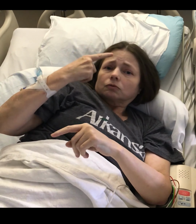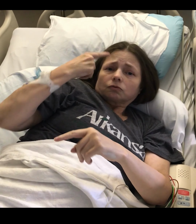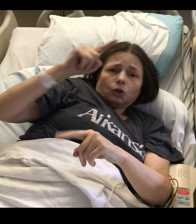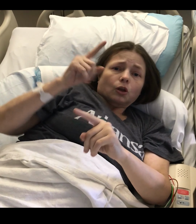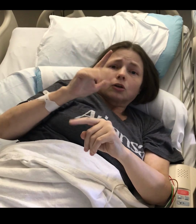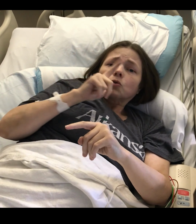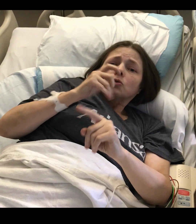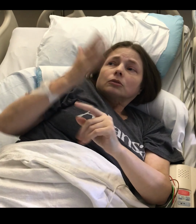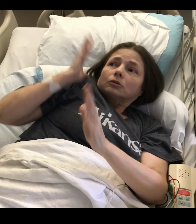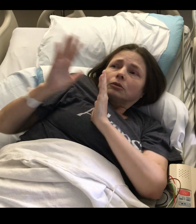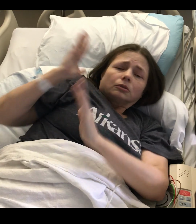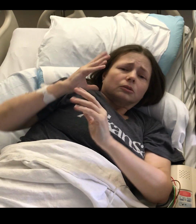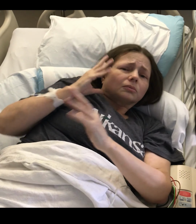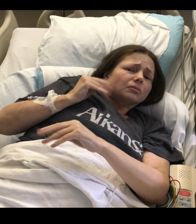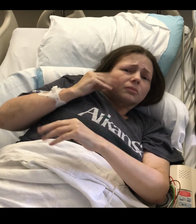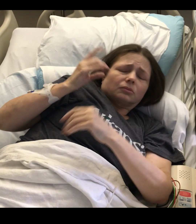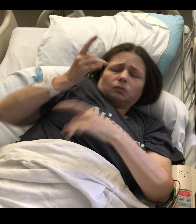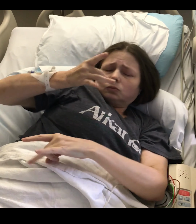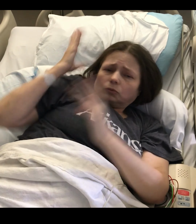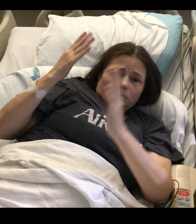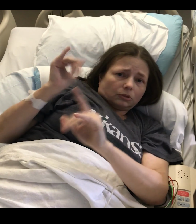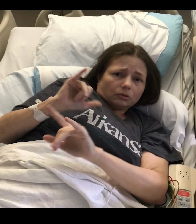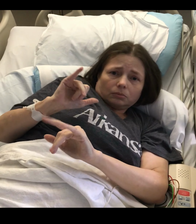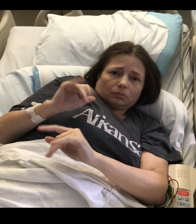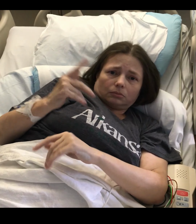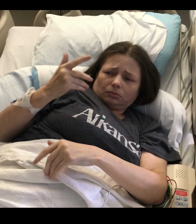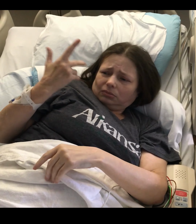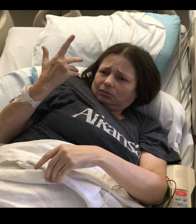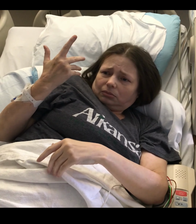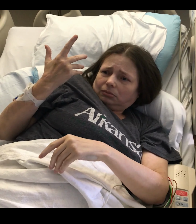especially for all those who have suffered so in the past.